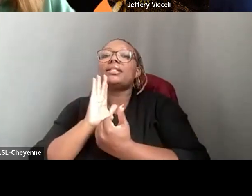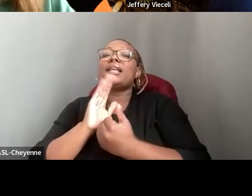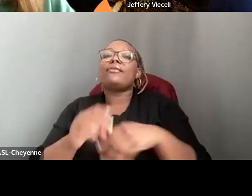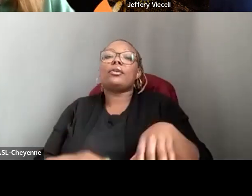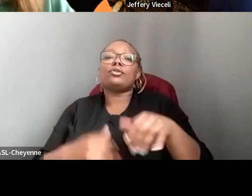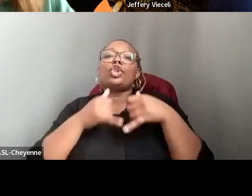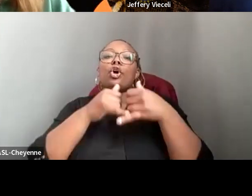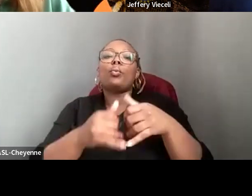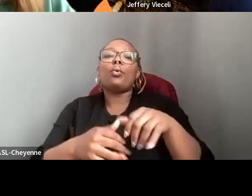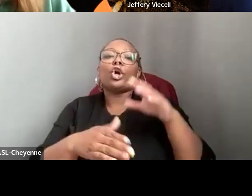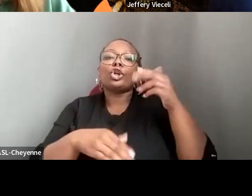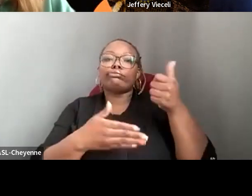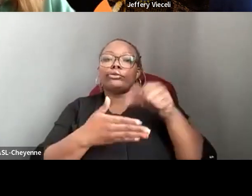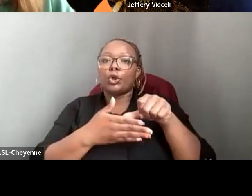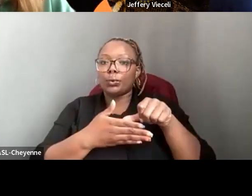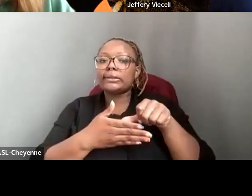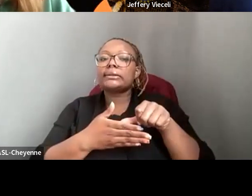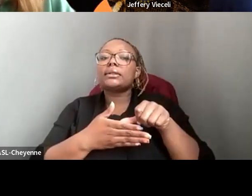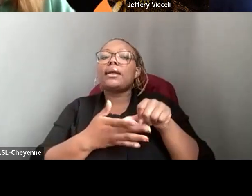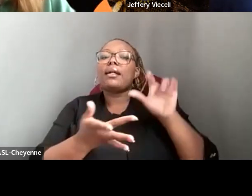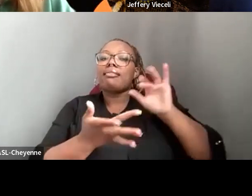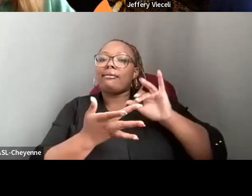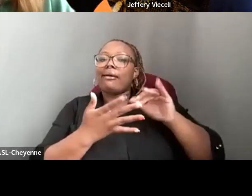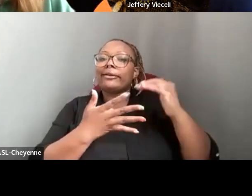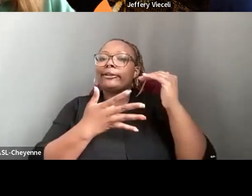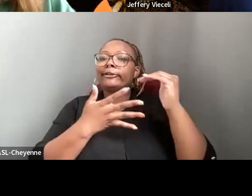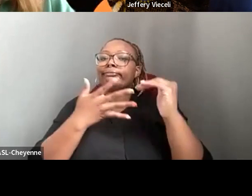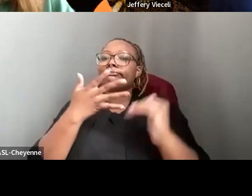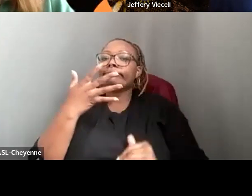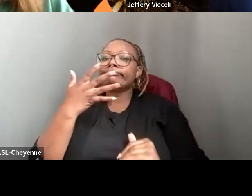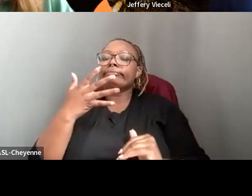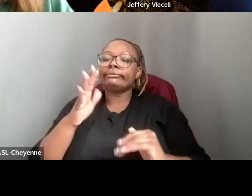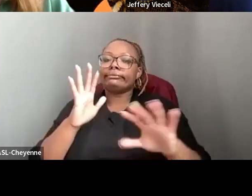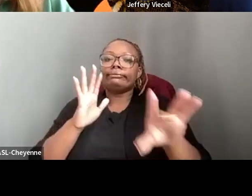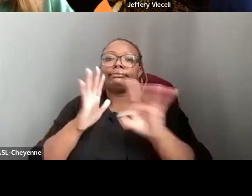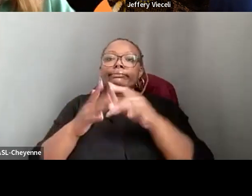or the award notices, the contacts are listed there.